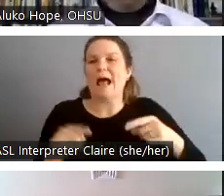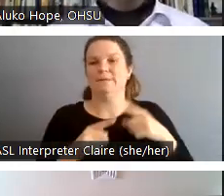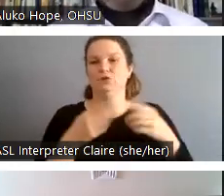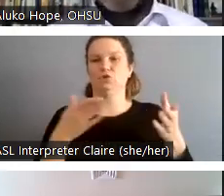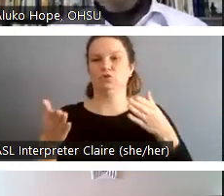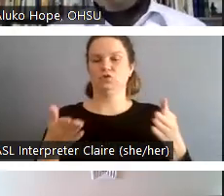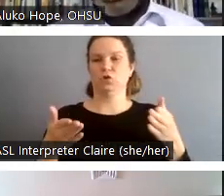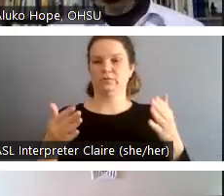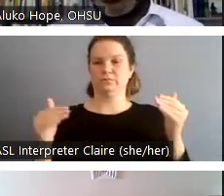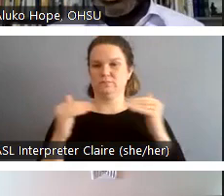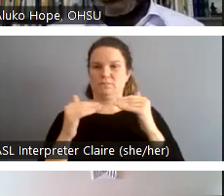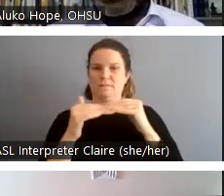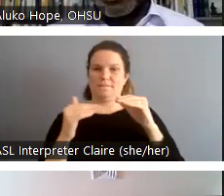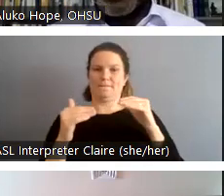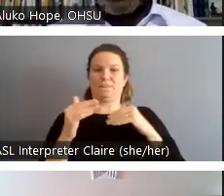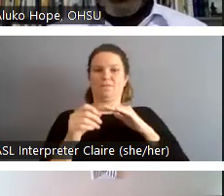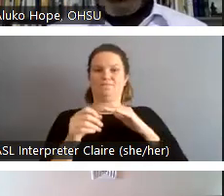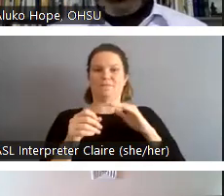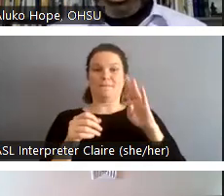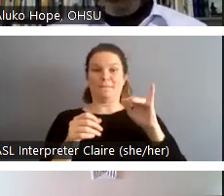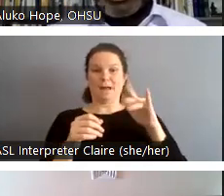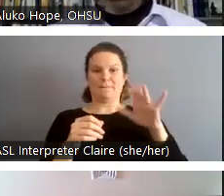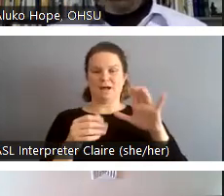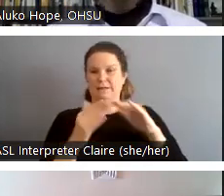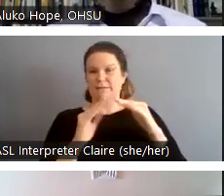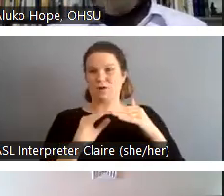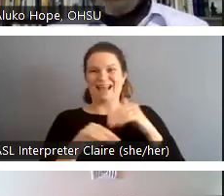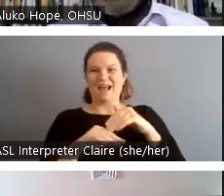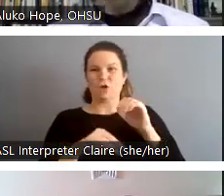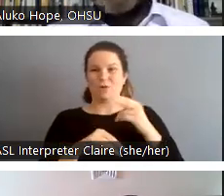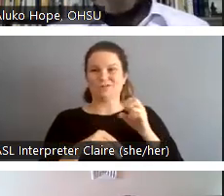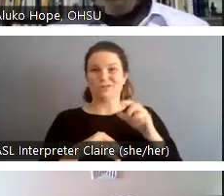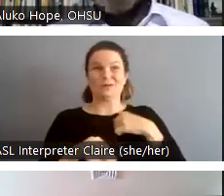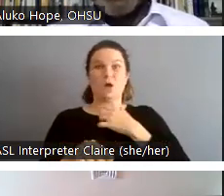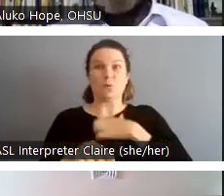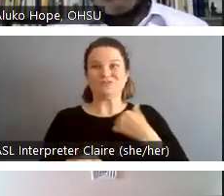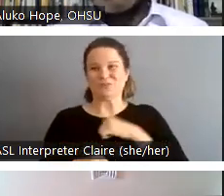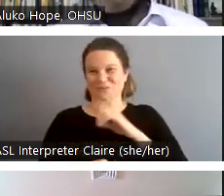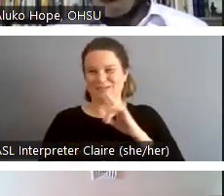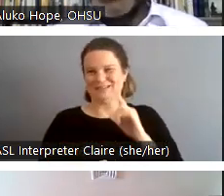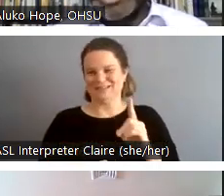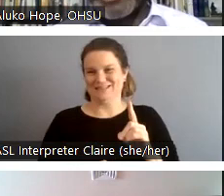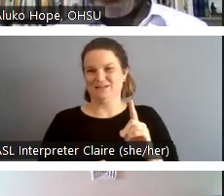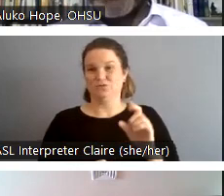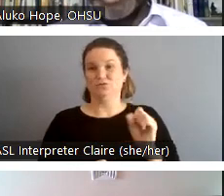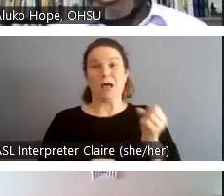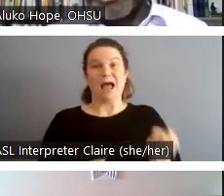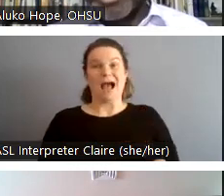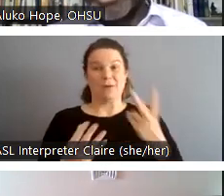BIPOC community that we would like at OHSU. And so, I suspect that um, the amount of patients that we are